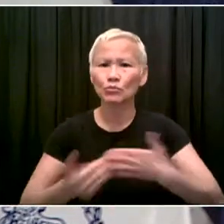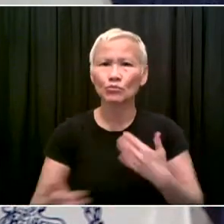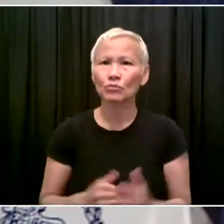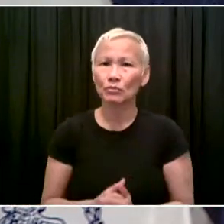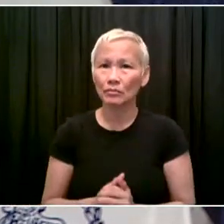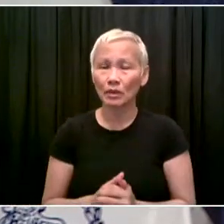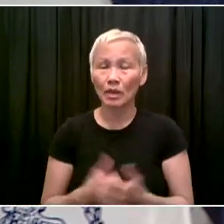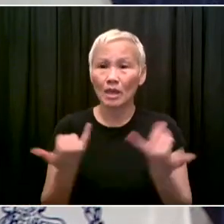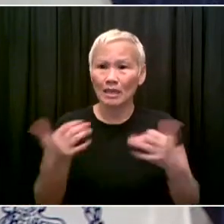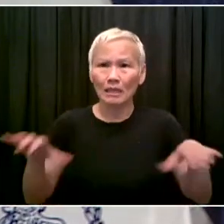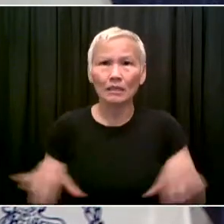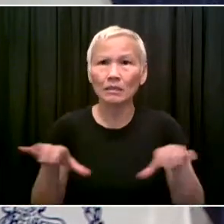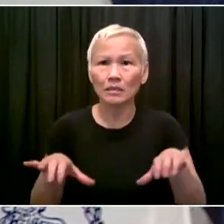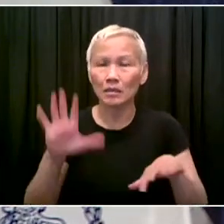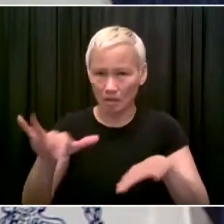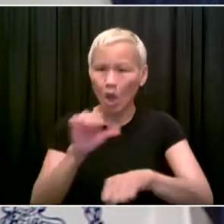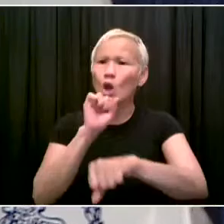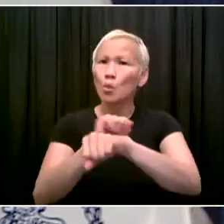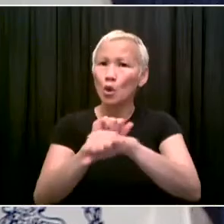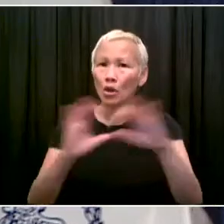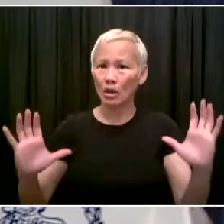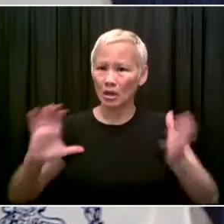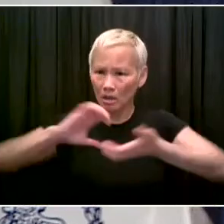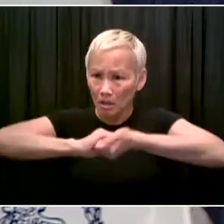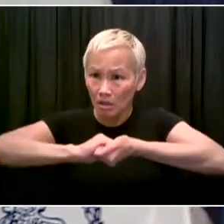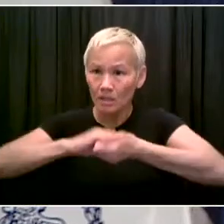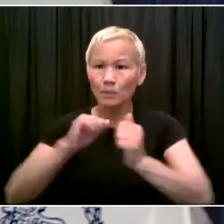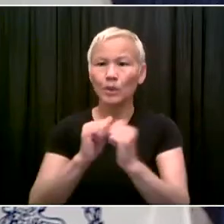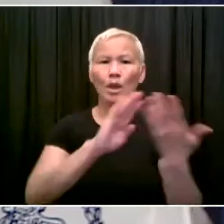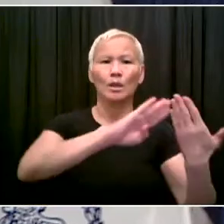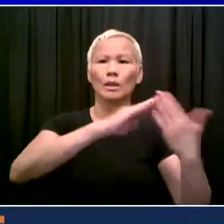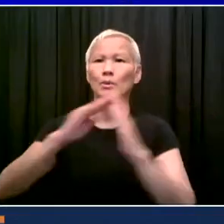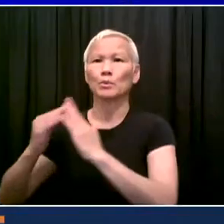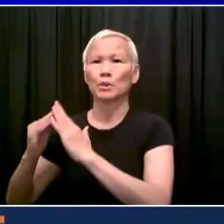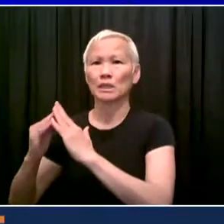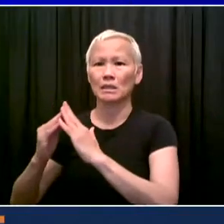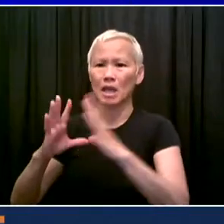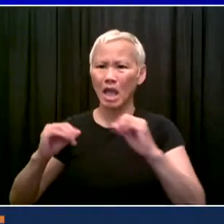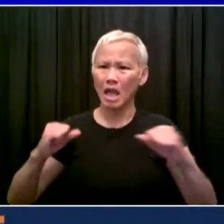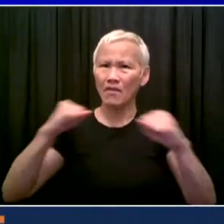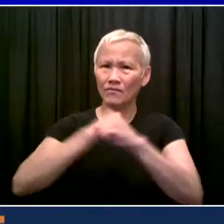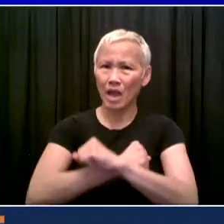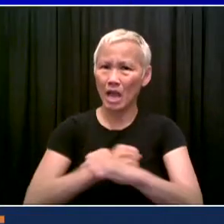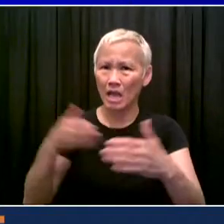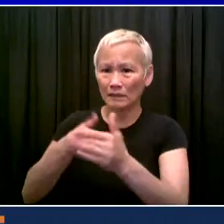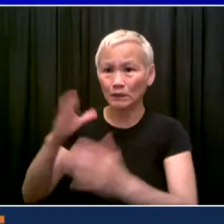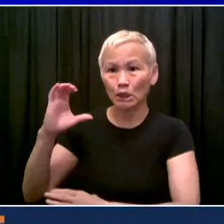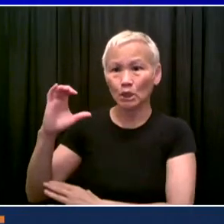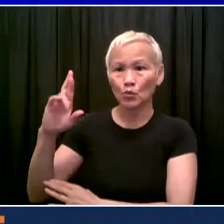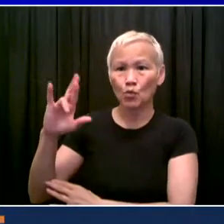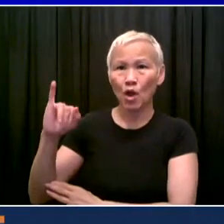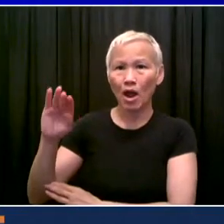STATES ALIKE, ALL OV, ERWE SEE HET AMSE PROBLEMS.